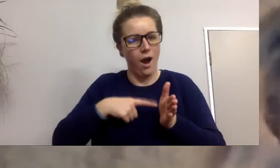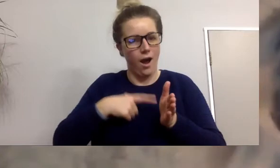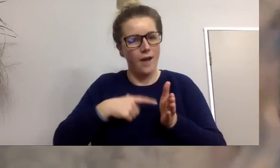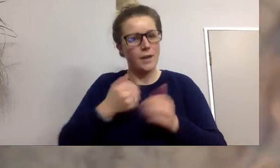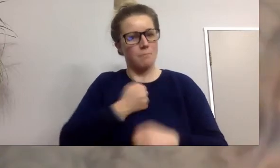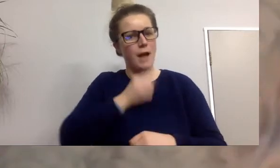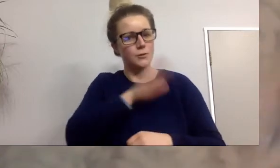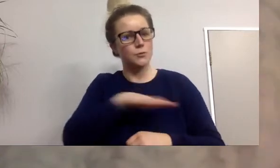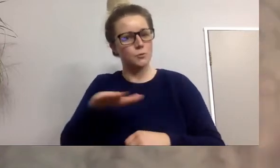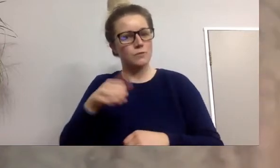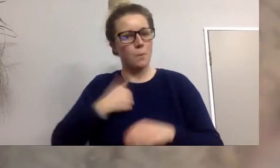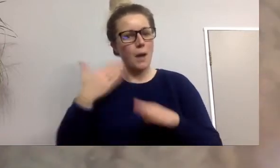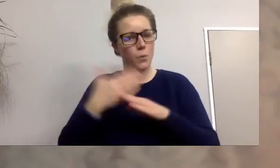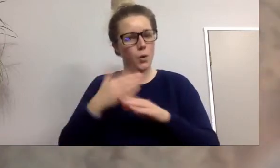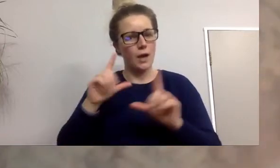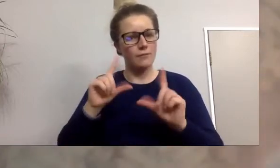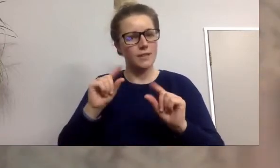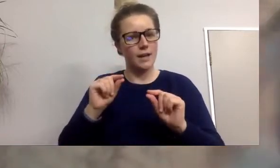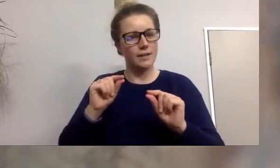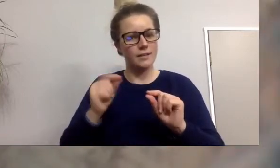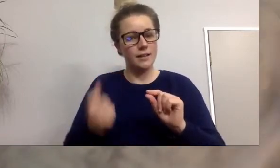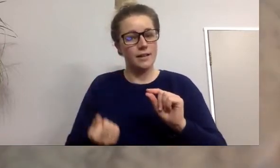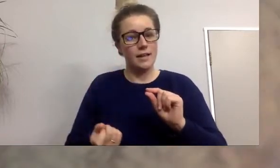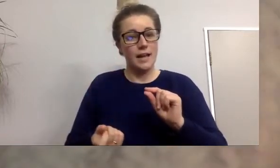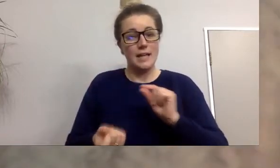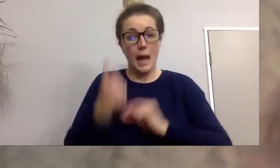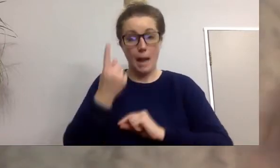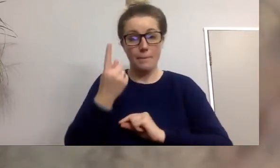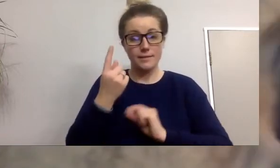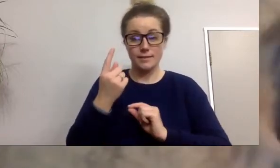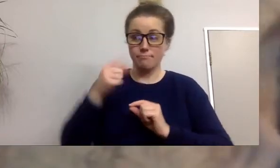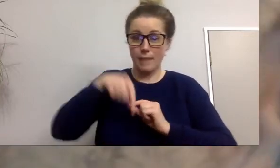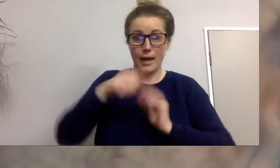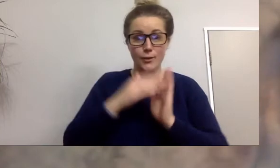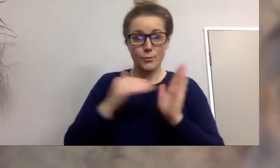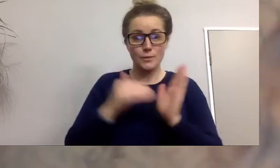it happens it's in New Zealand for the last five or six years,